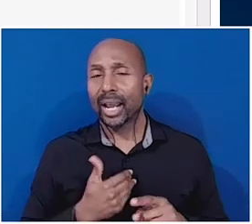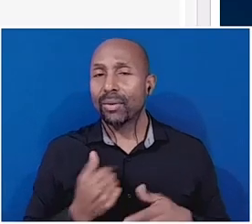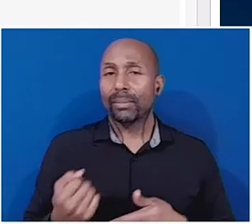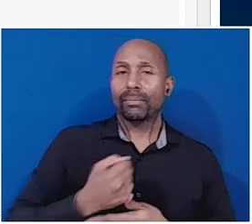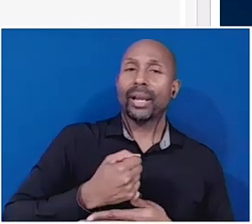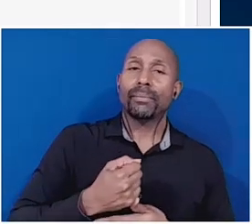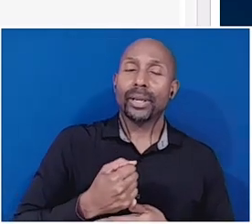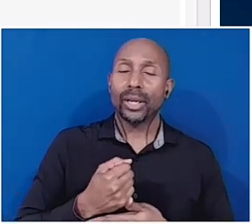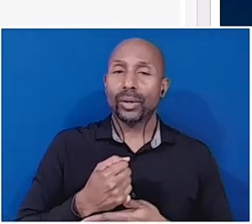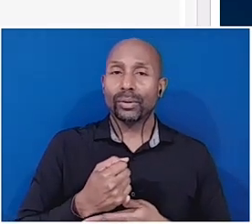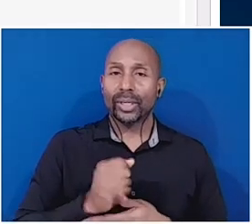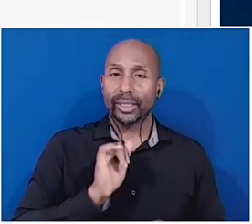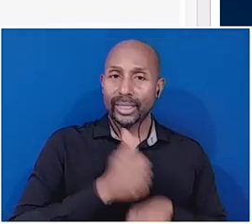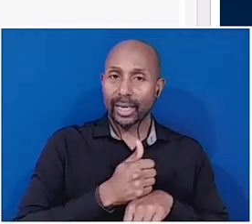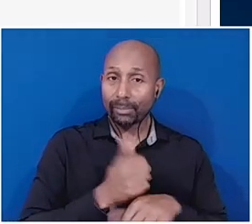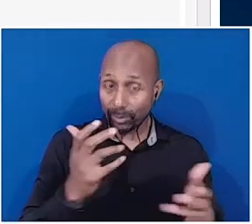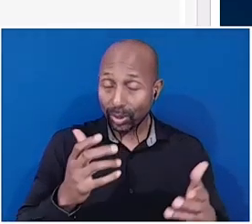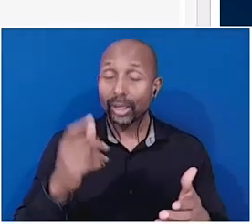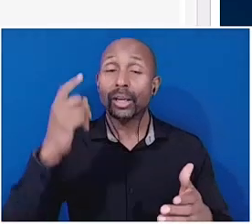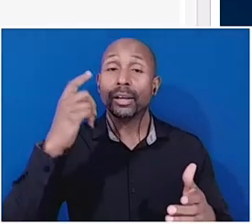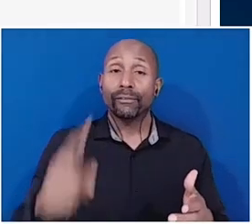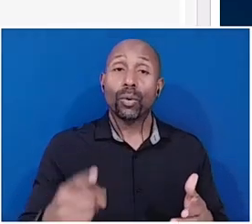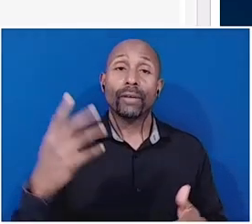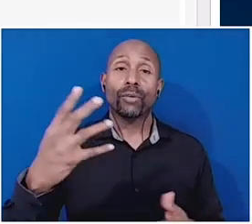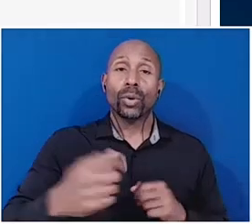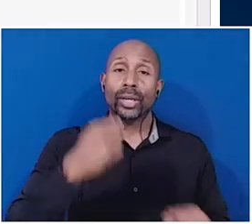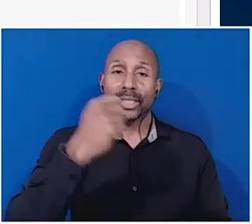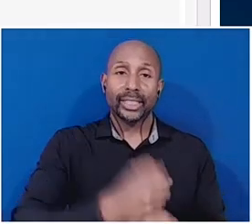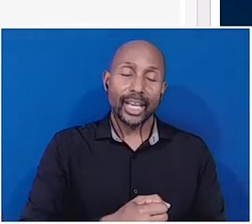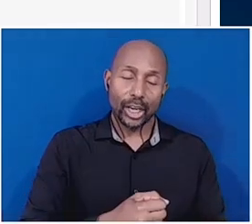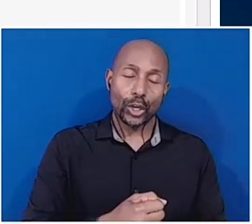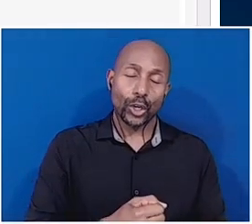is towards the four-year institution.